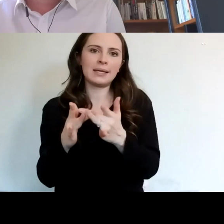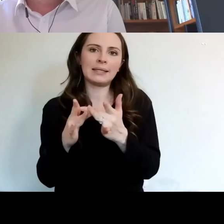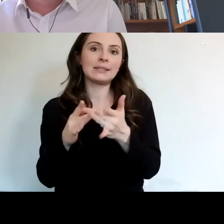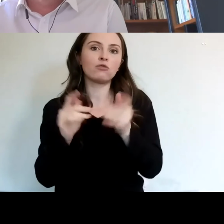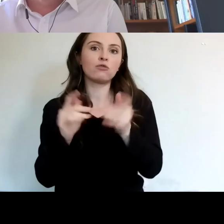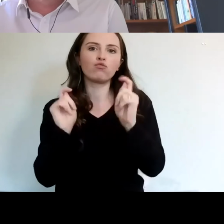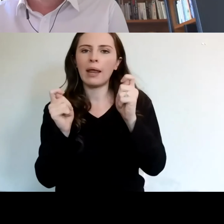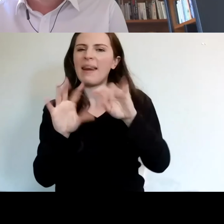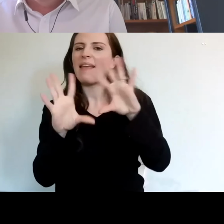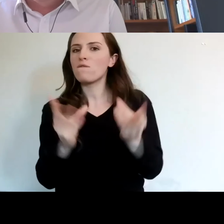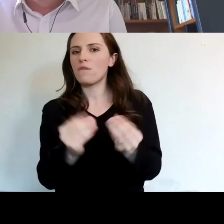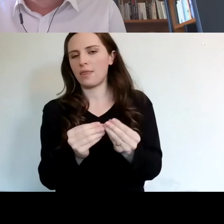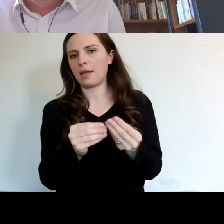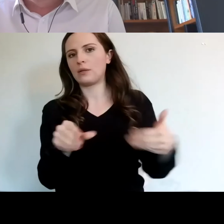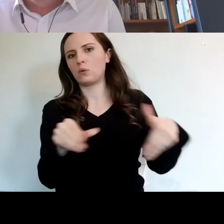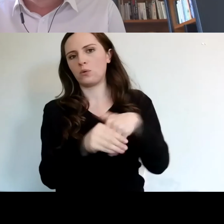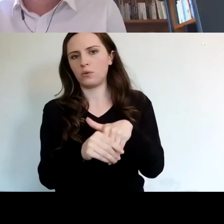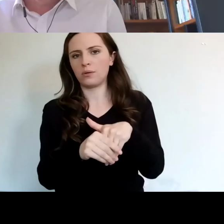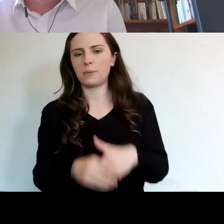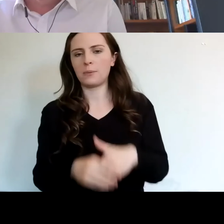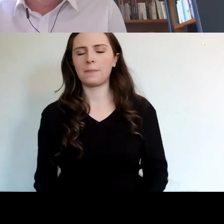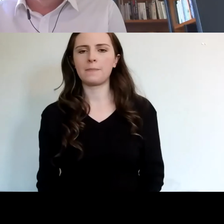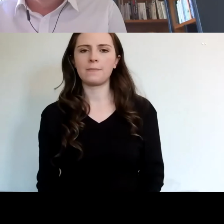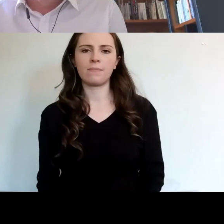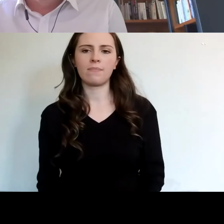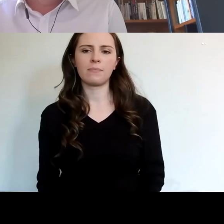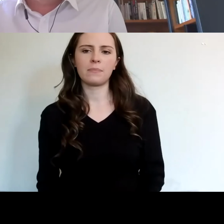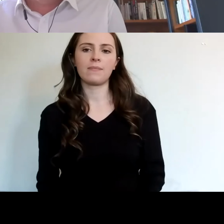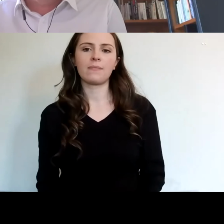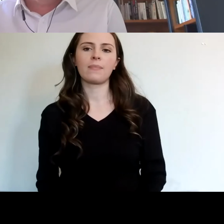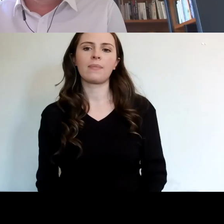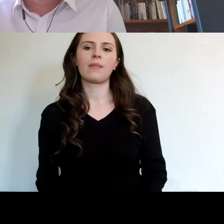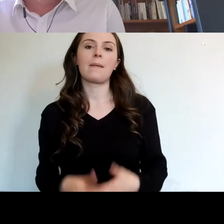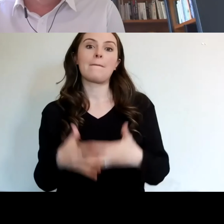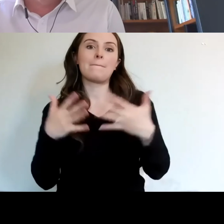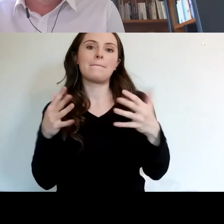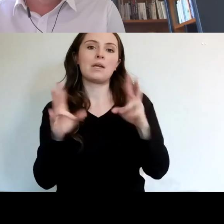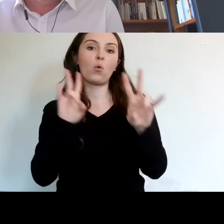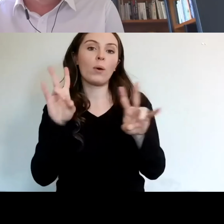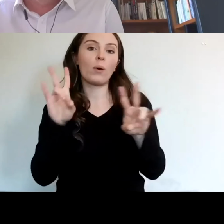So, I suppose the big question at the start was what role can you play